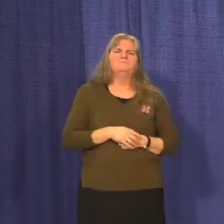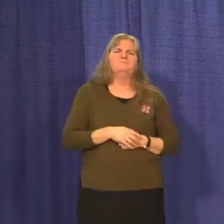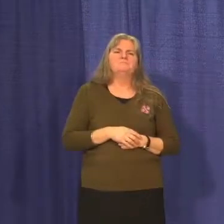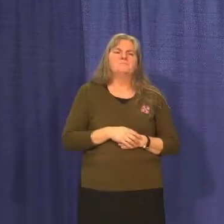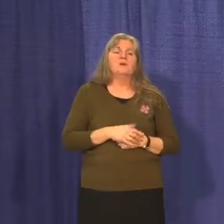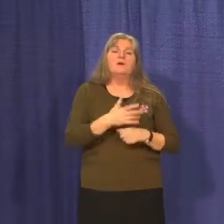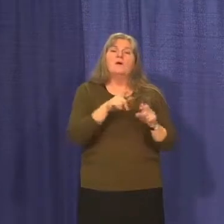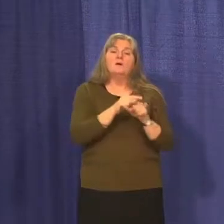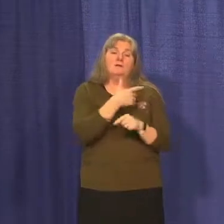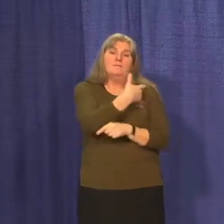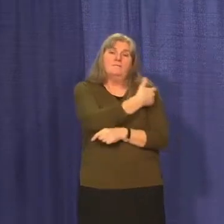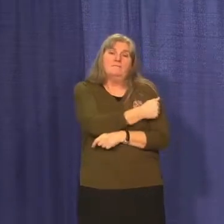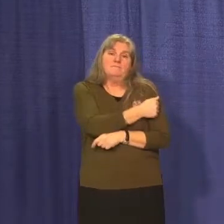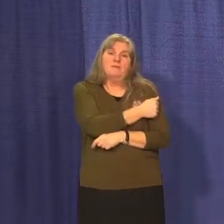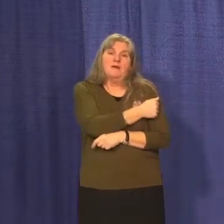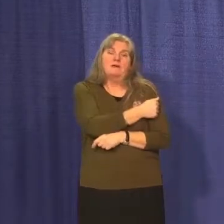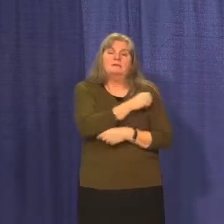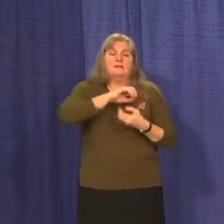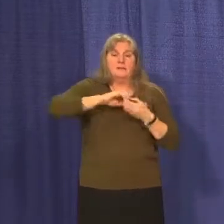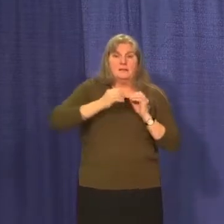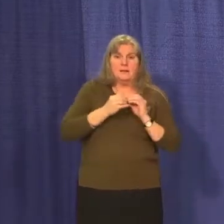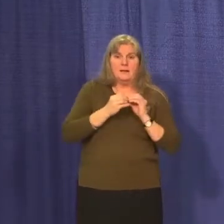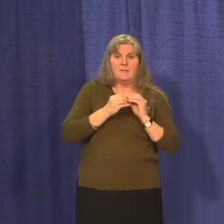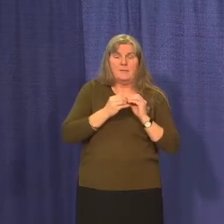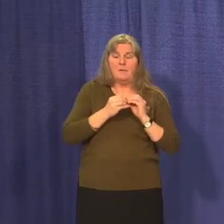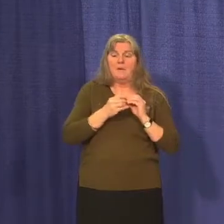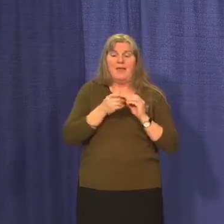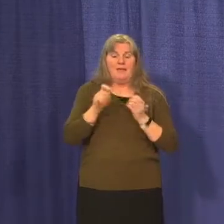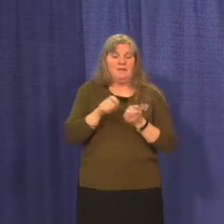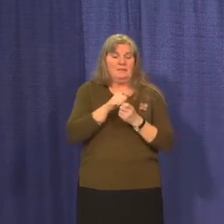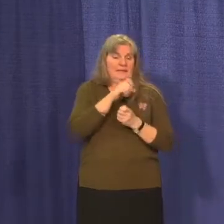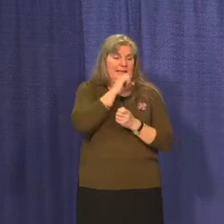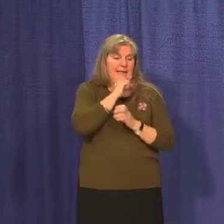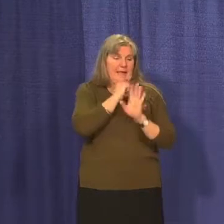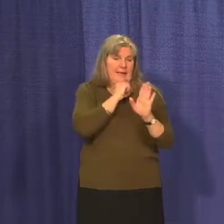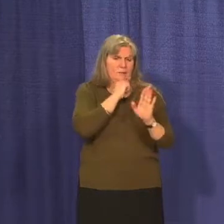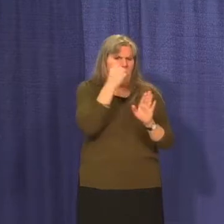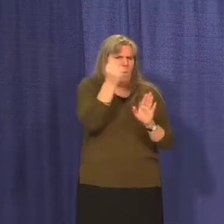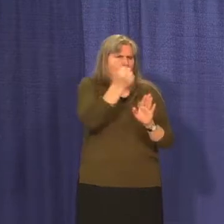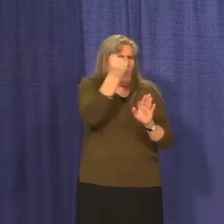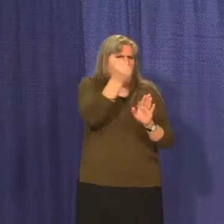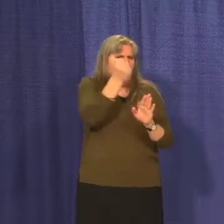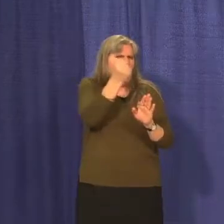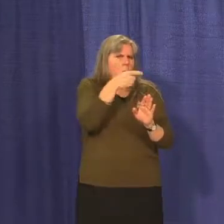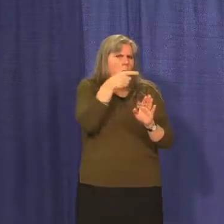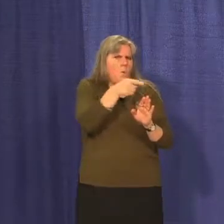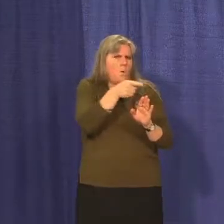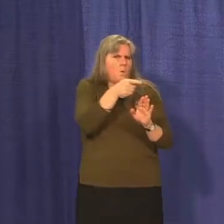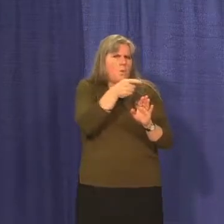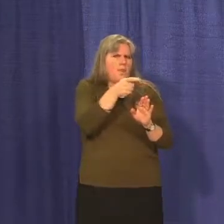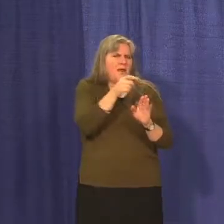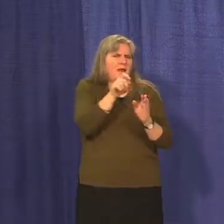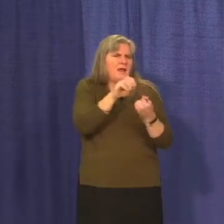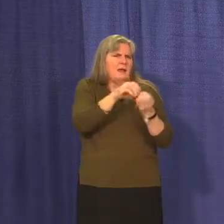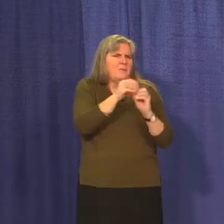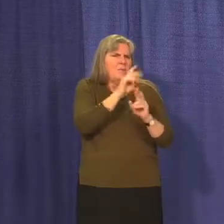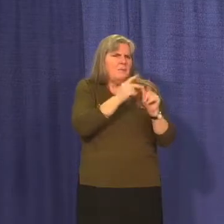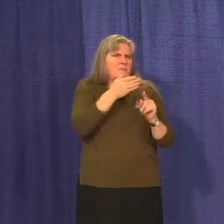Vaccines based on the number of individuals than Yukon within each group, so we reserve a vaccine for those in that age